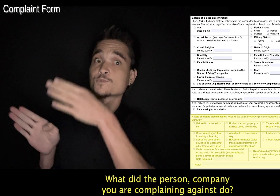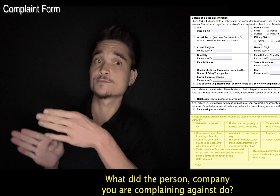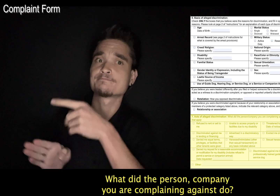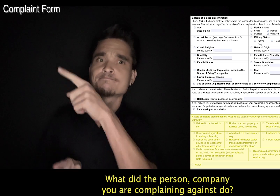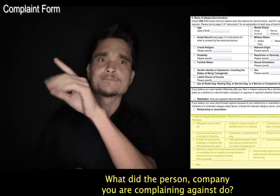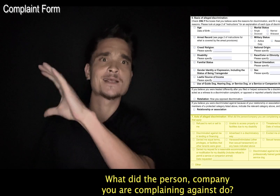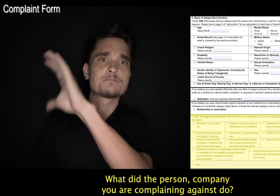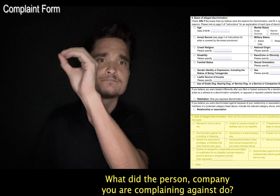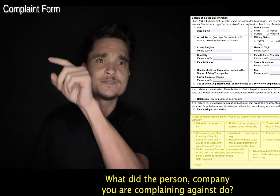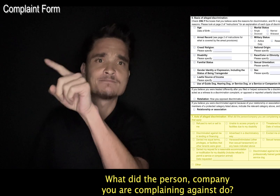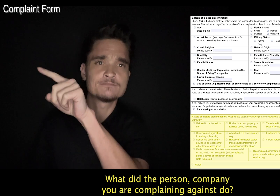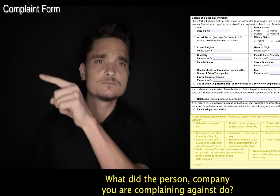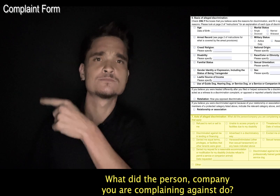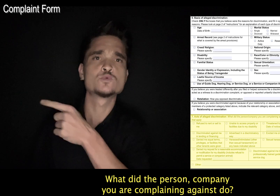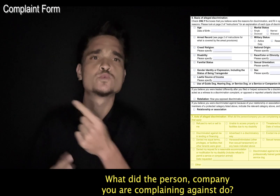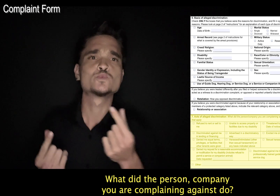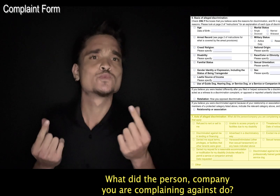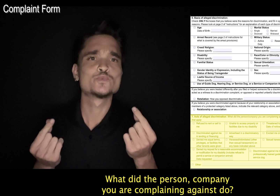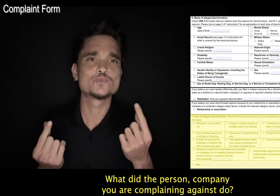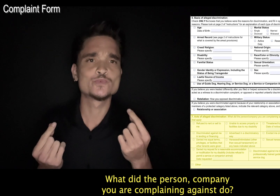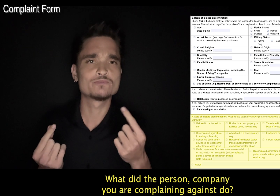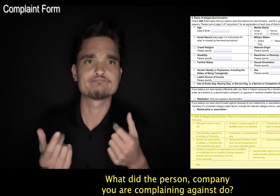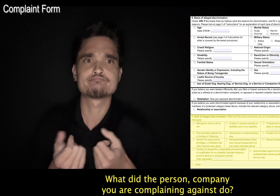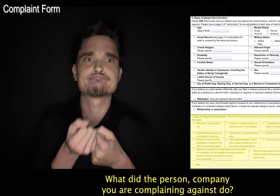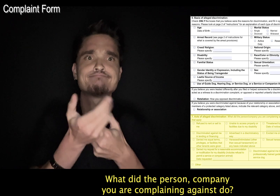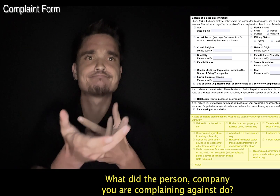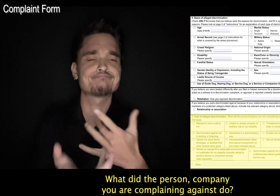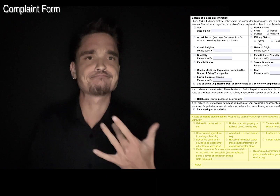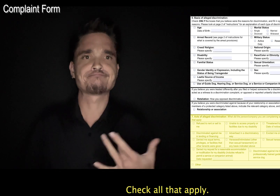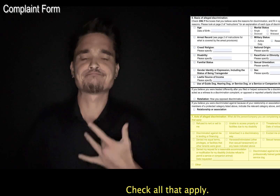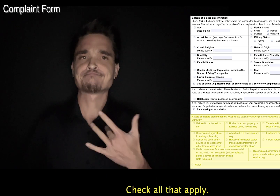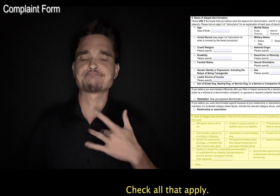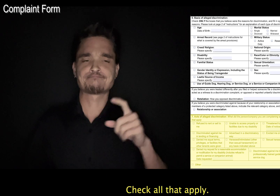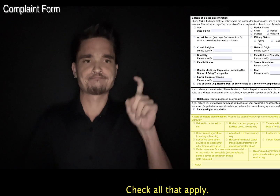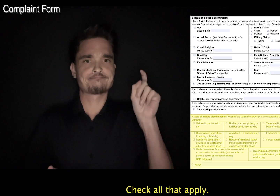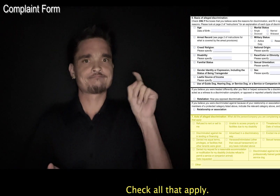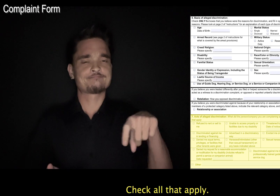What did the person, company you are complaining against do? Check all that apply.